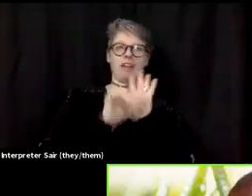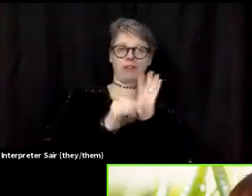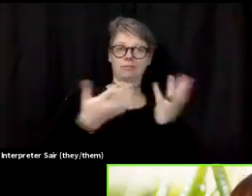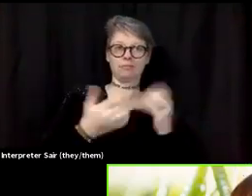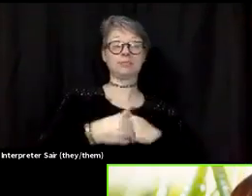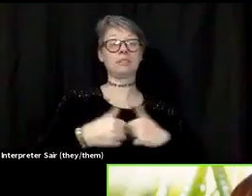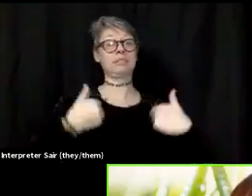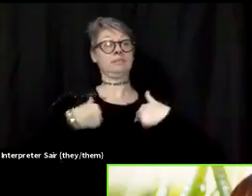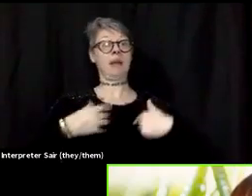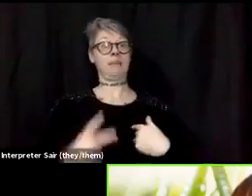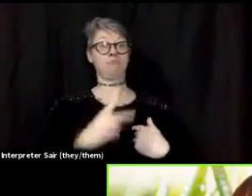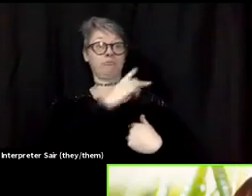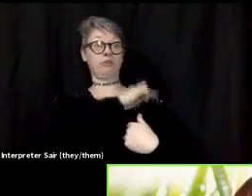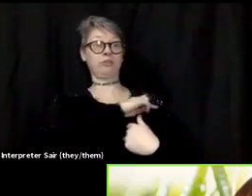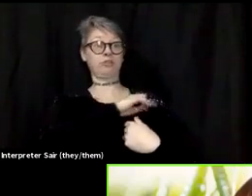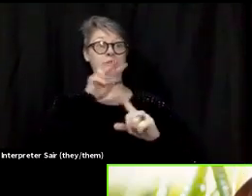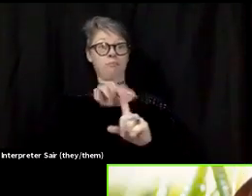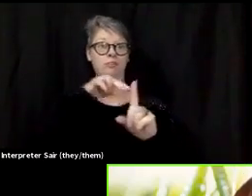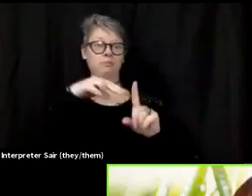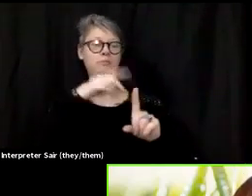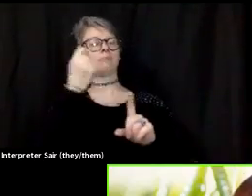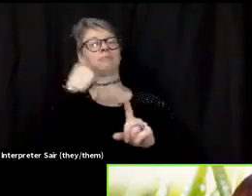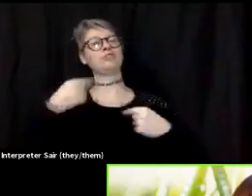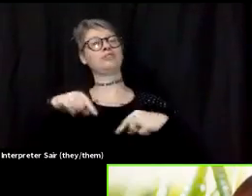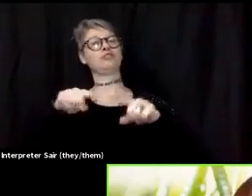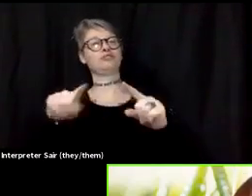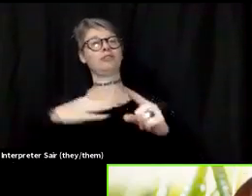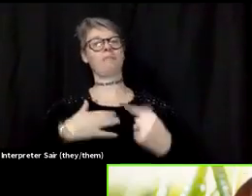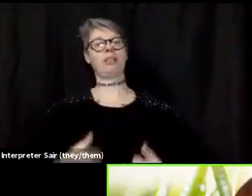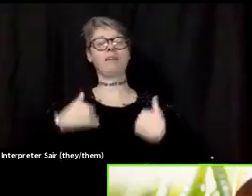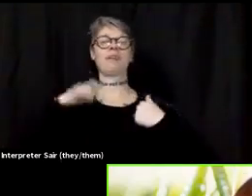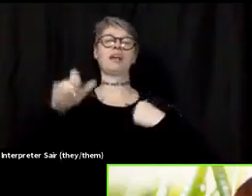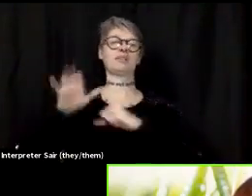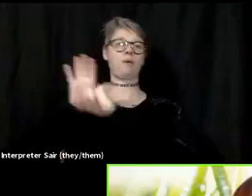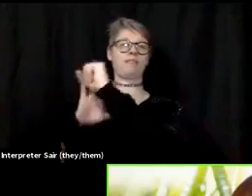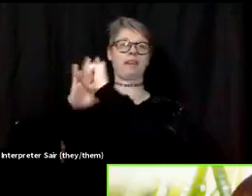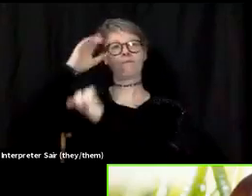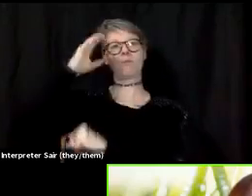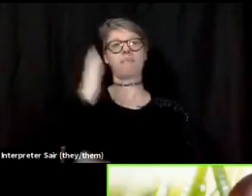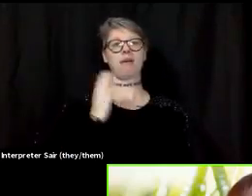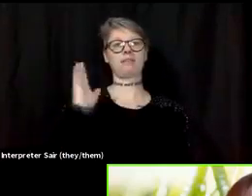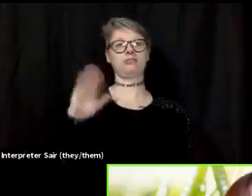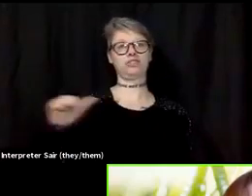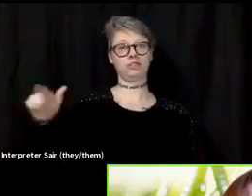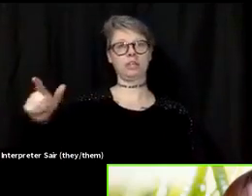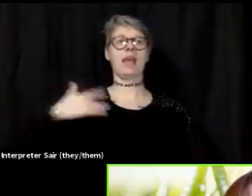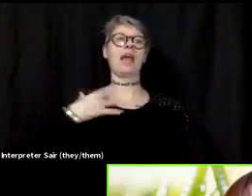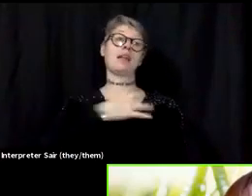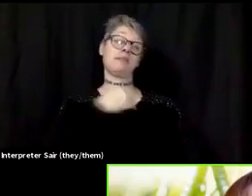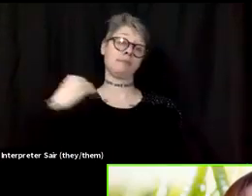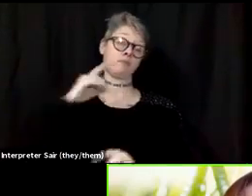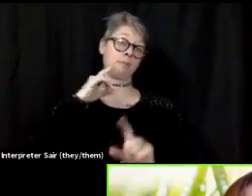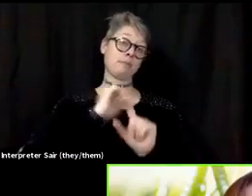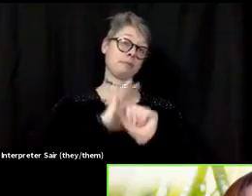So there you go, I'm coming, like, like Chantelle from a personal. aspect aspect but along the aspect but along the way I've had to advocate quite a lot for